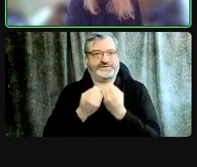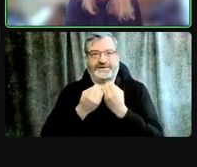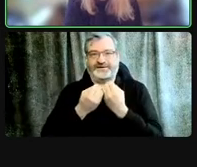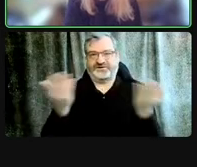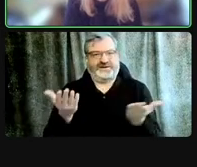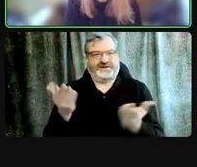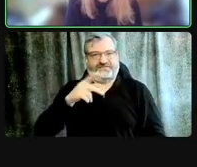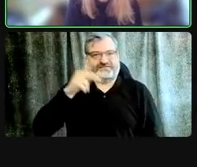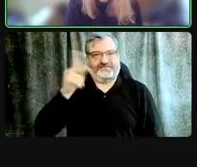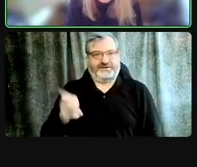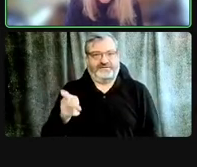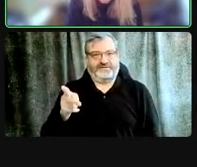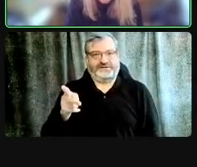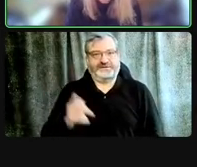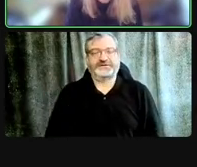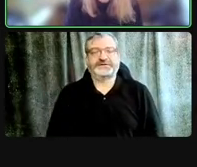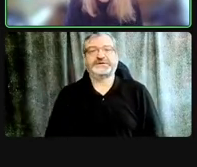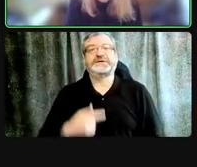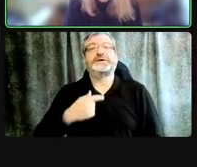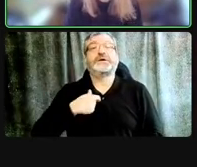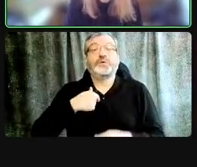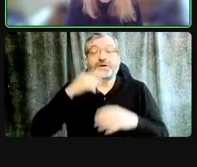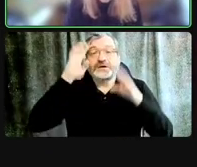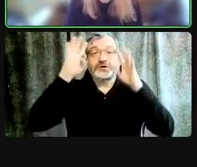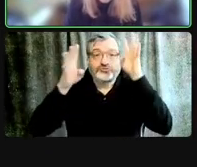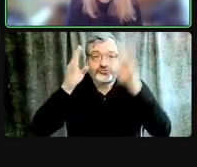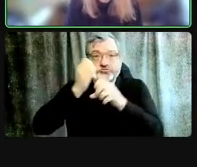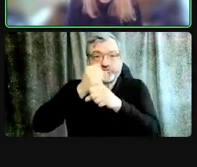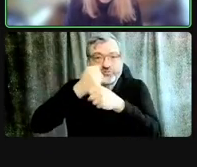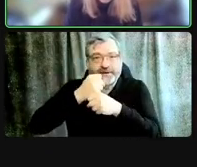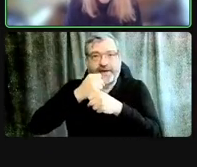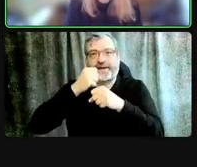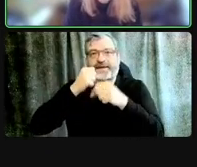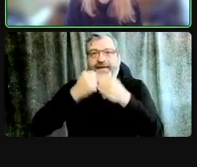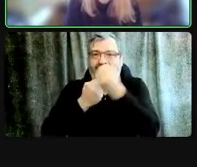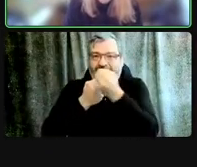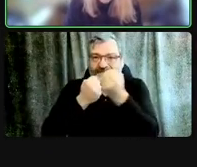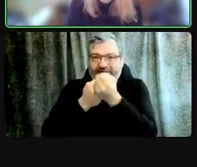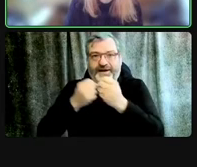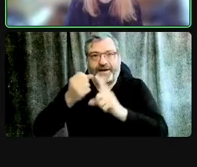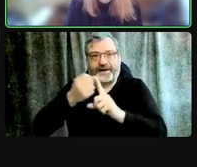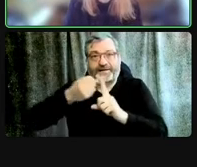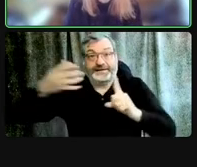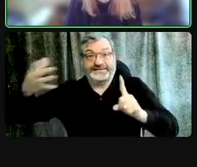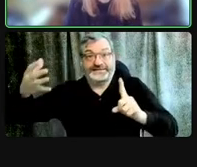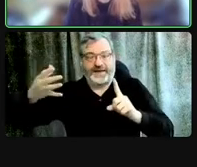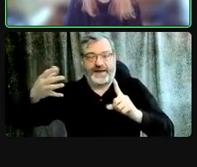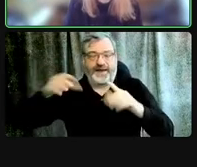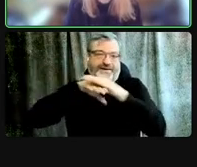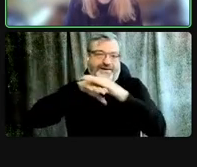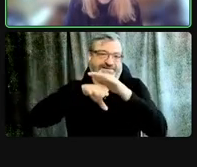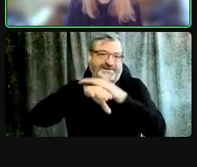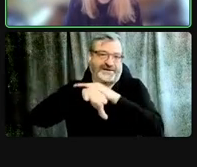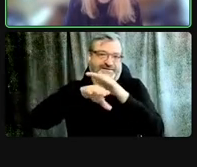We create, advocate and expand accessible opportunities so the full spectrum of society is served.